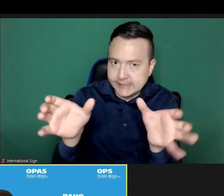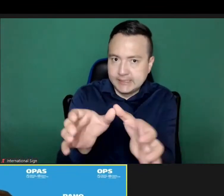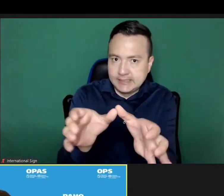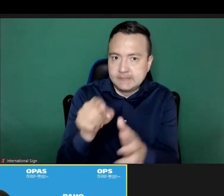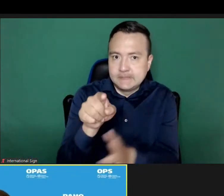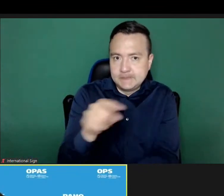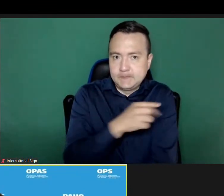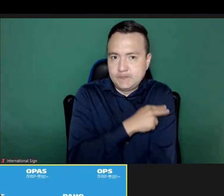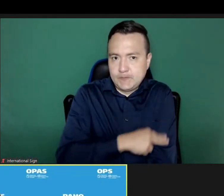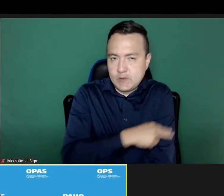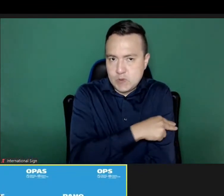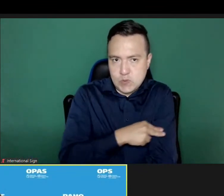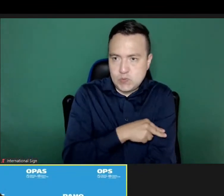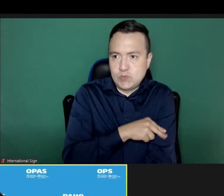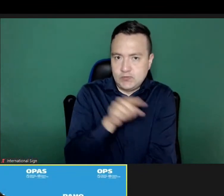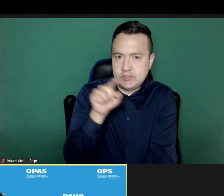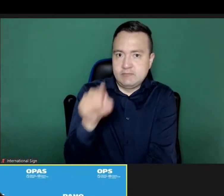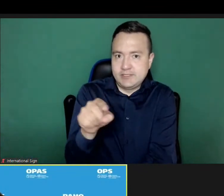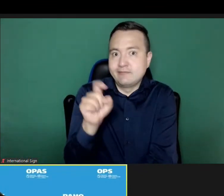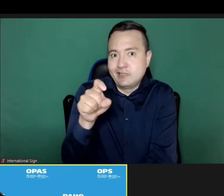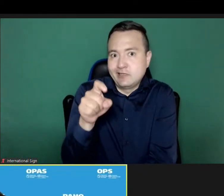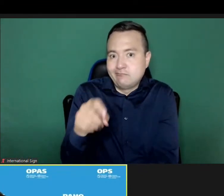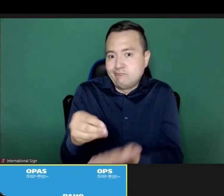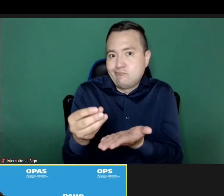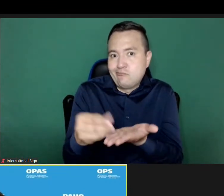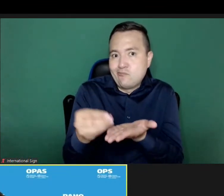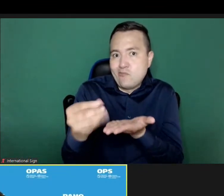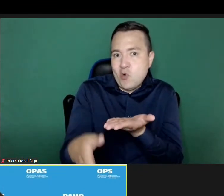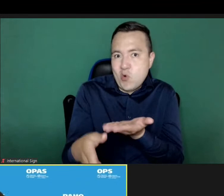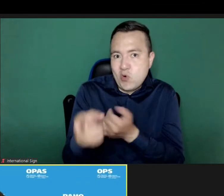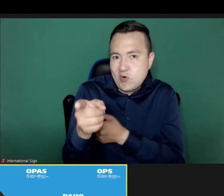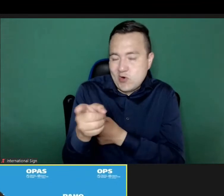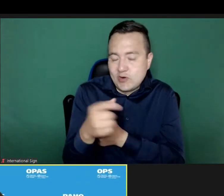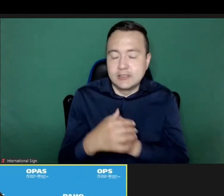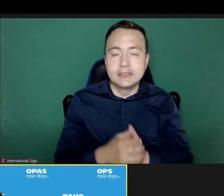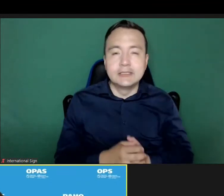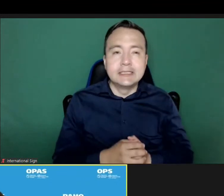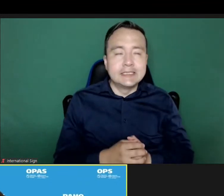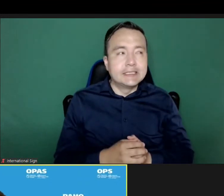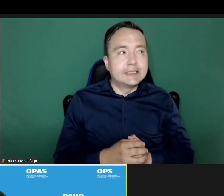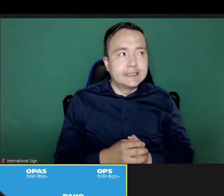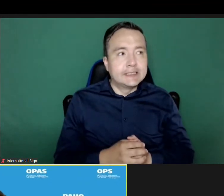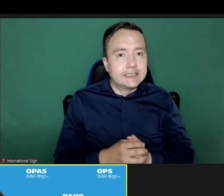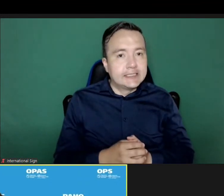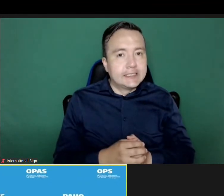But they're not going to resolve to the levels of satisfaction that we require the health